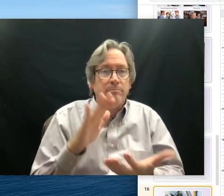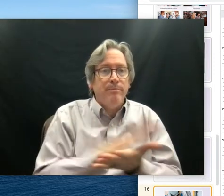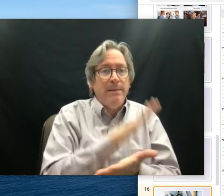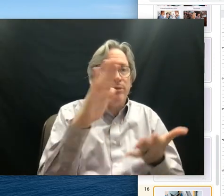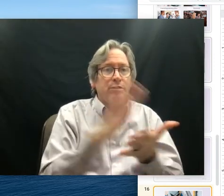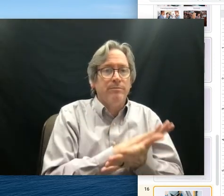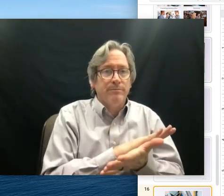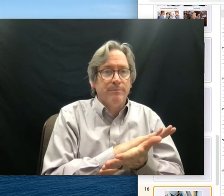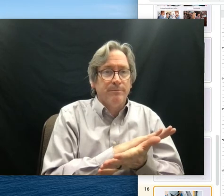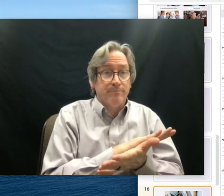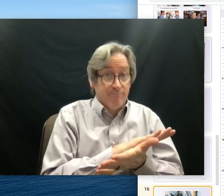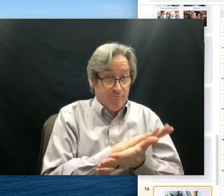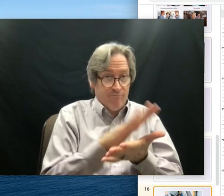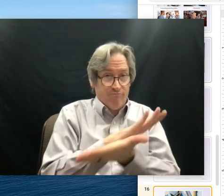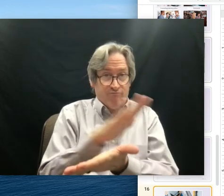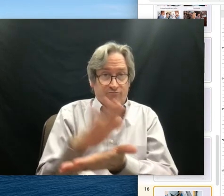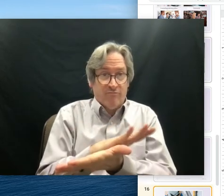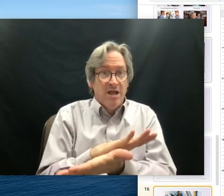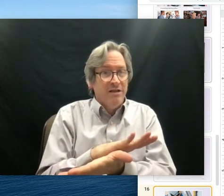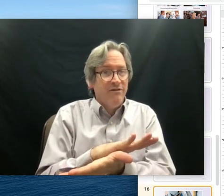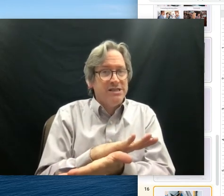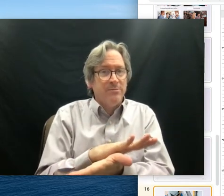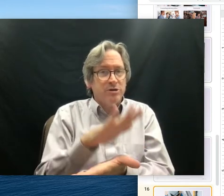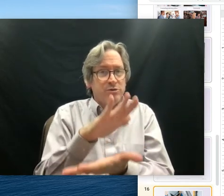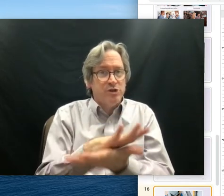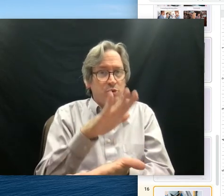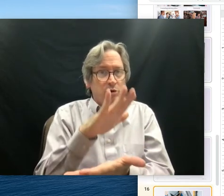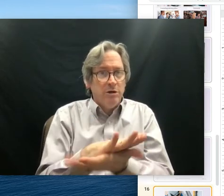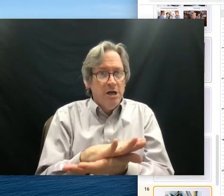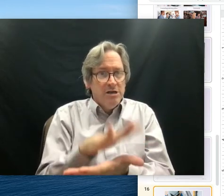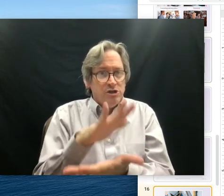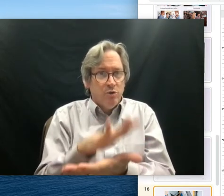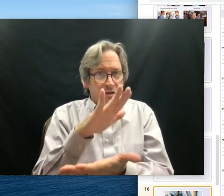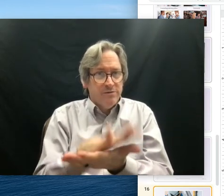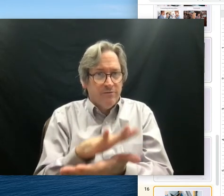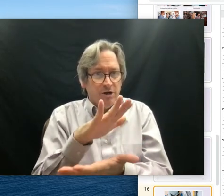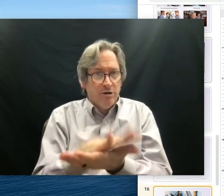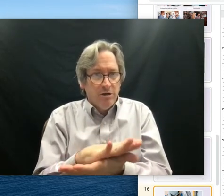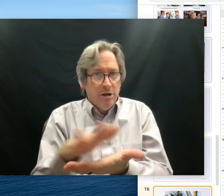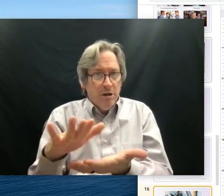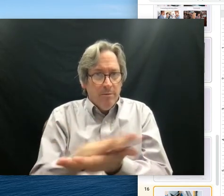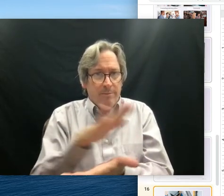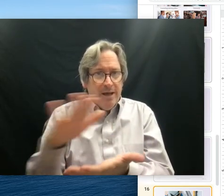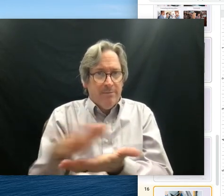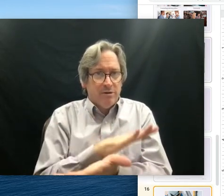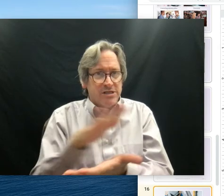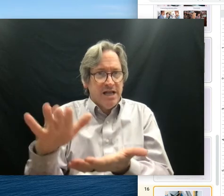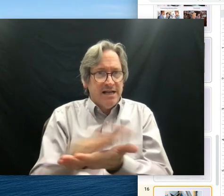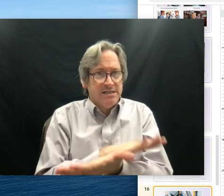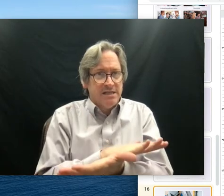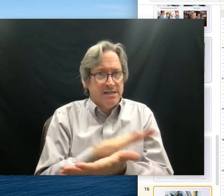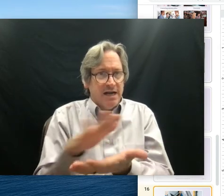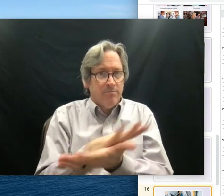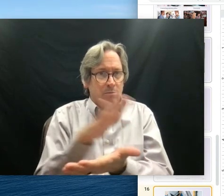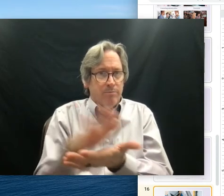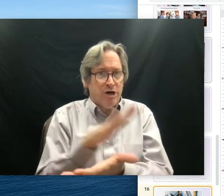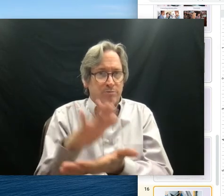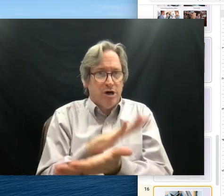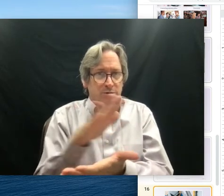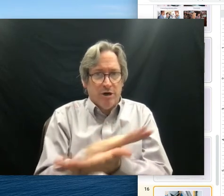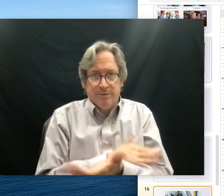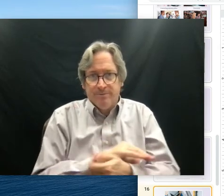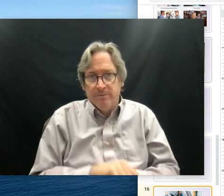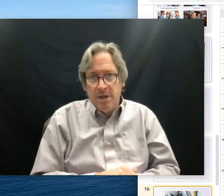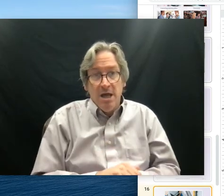paper very similar to school school is vertical paper slides to the side brush brush brush the